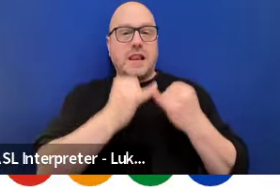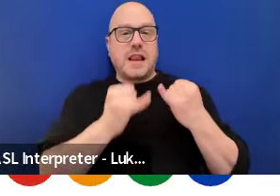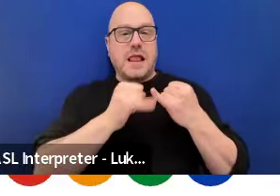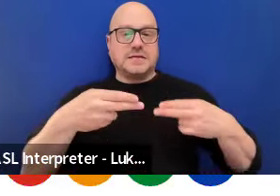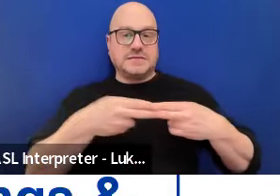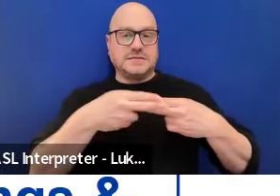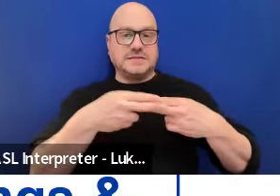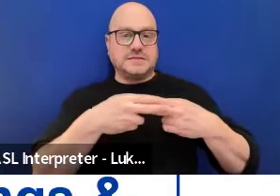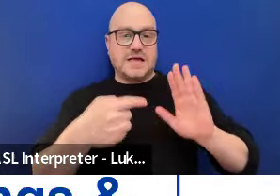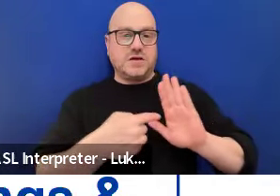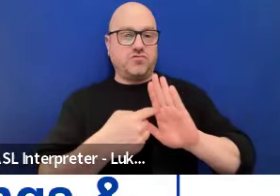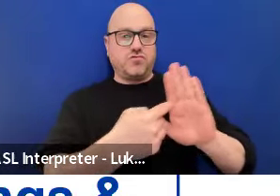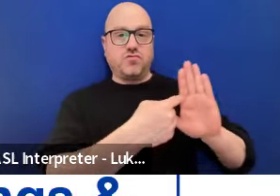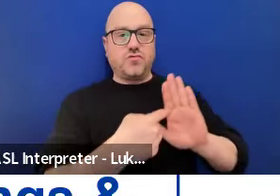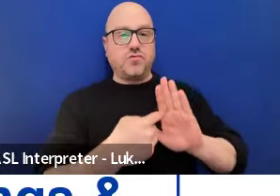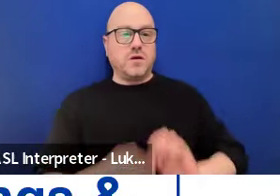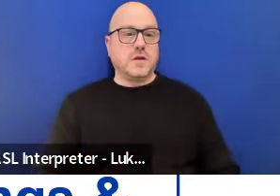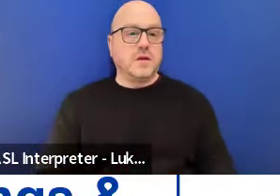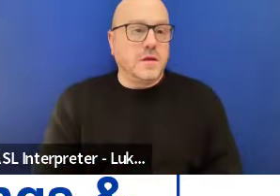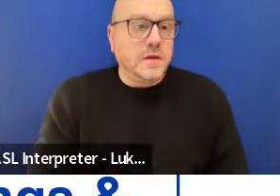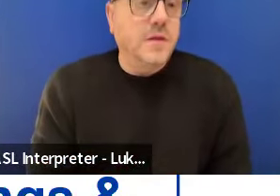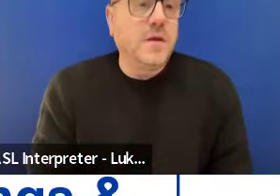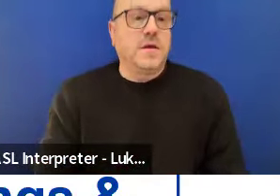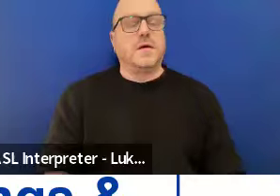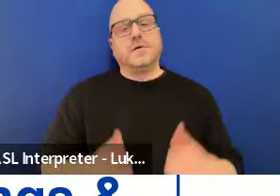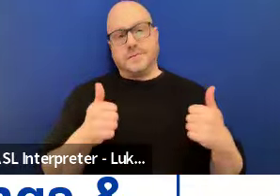WE HAVE A FEW MINUTES LEFT. I'M GOING TO MAKE SURE WE GET TO THE FINAL SLIDE.